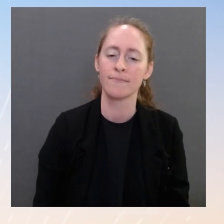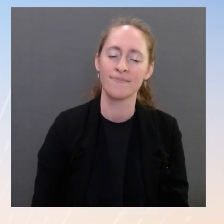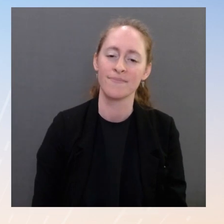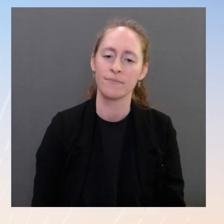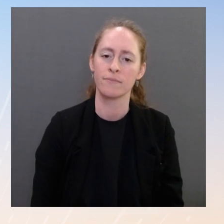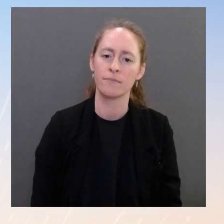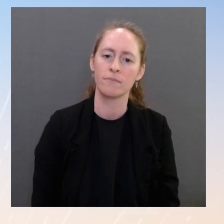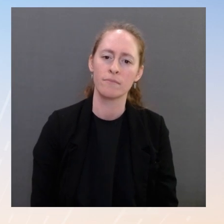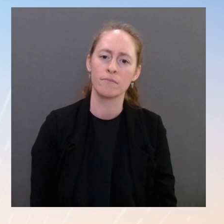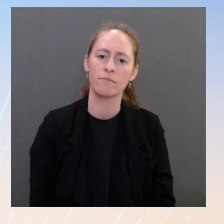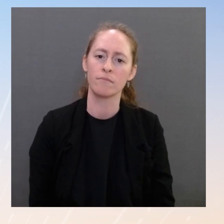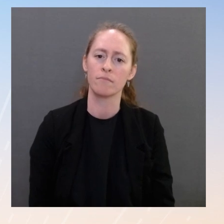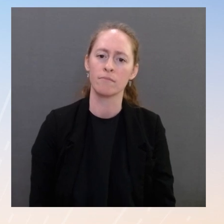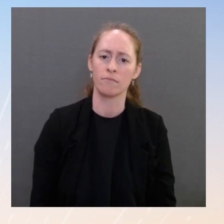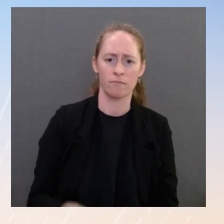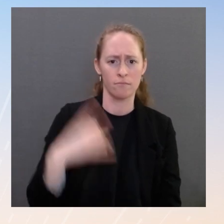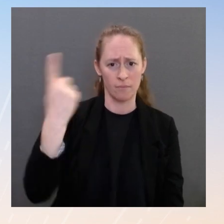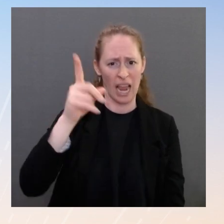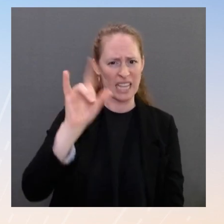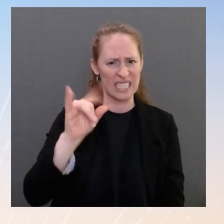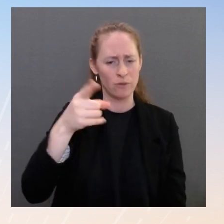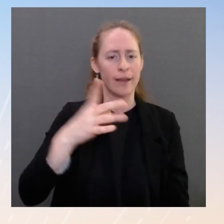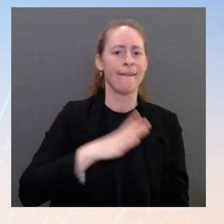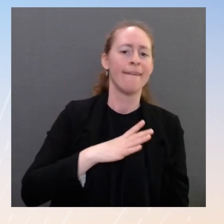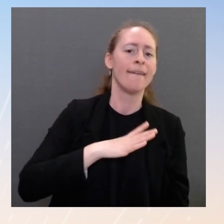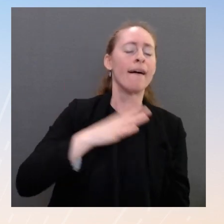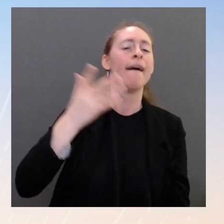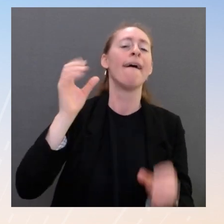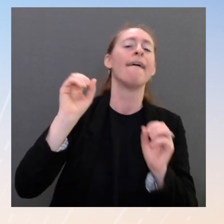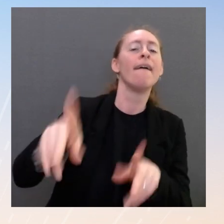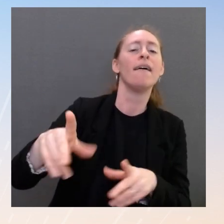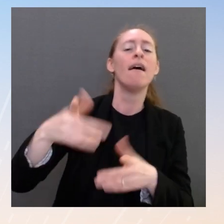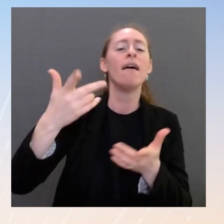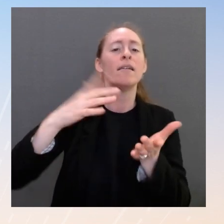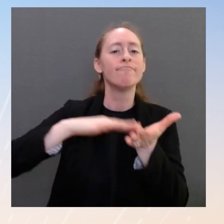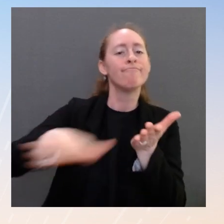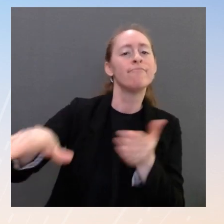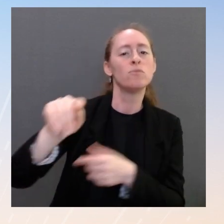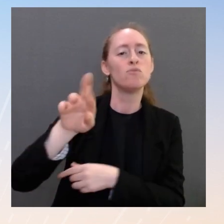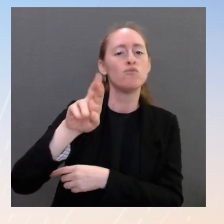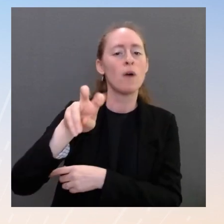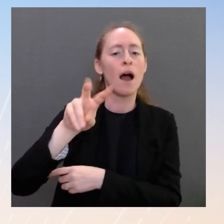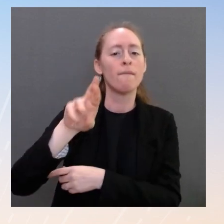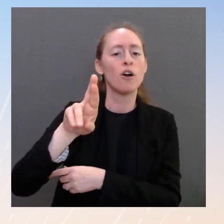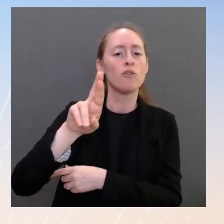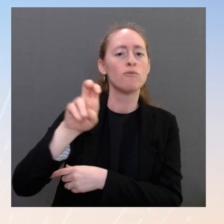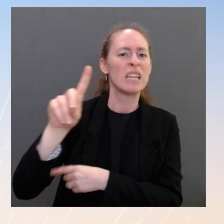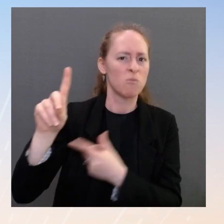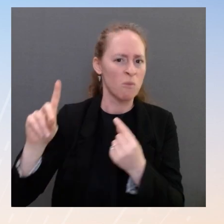besides the release of this Russian? Ms. Psaki: This was the discussion about one issue and one topic, and that was the release of Trevor Reed.